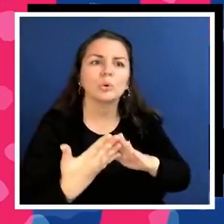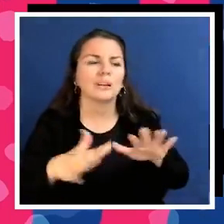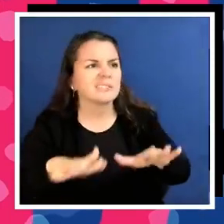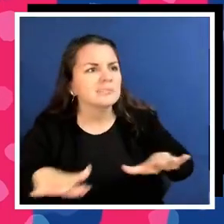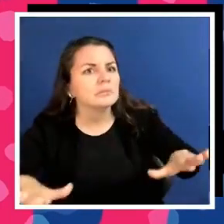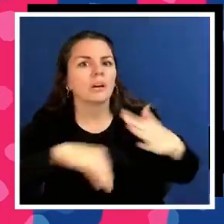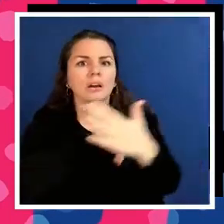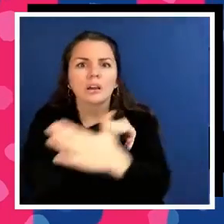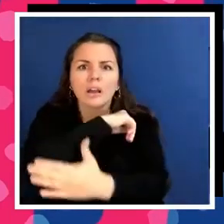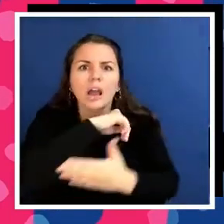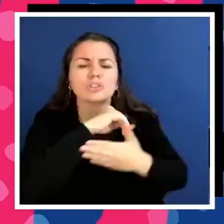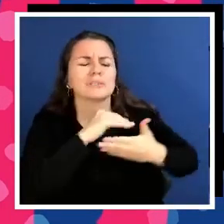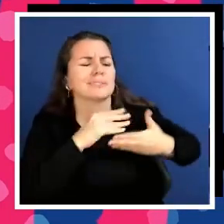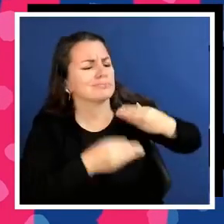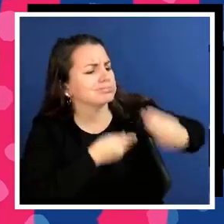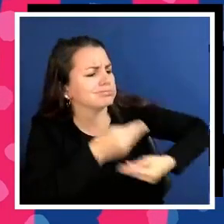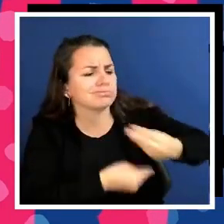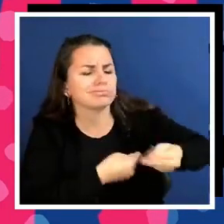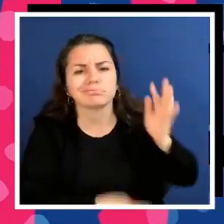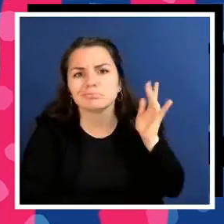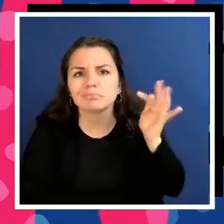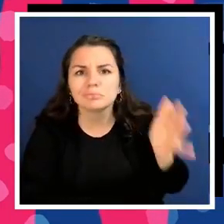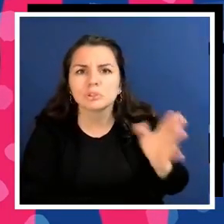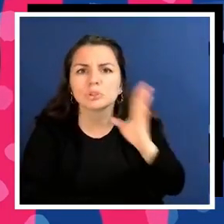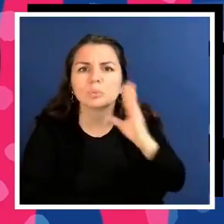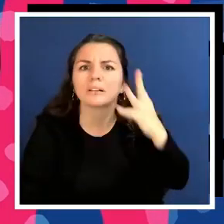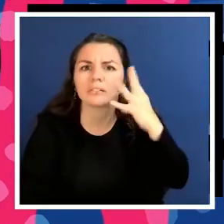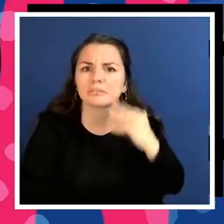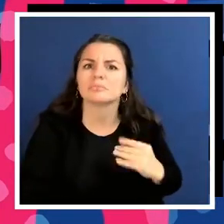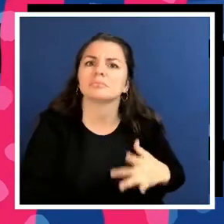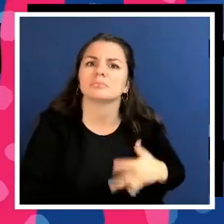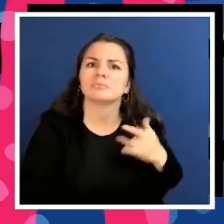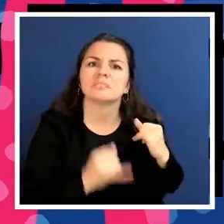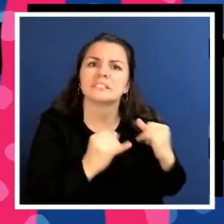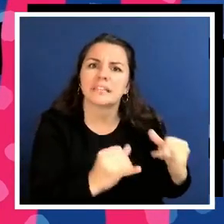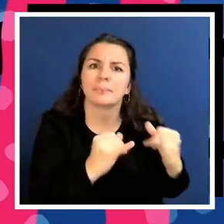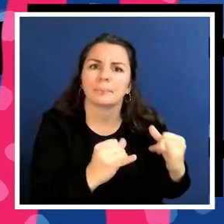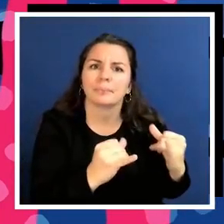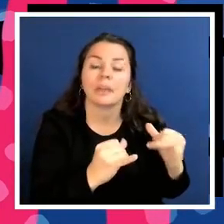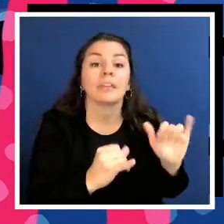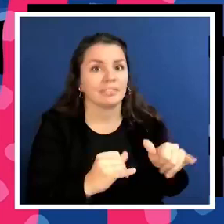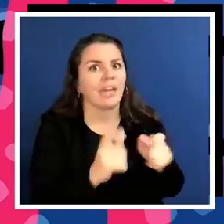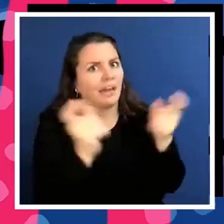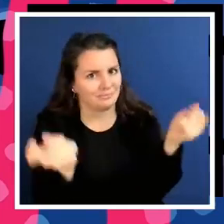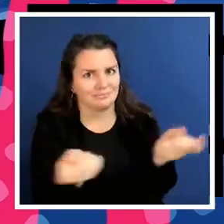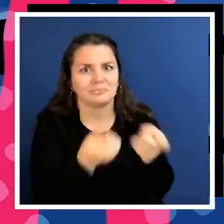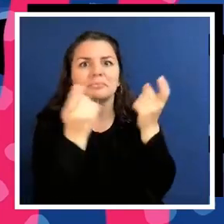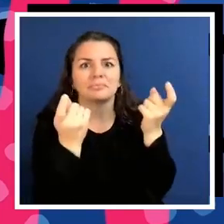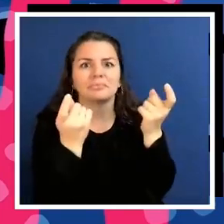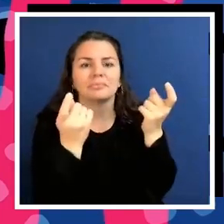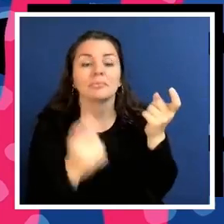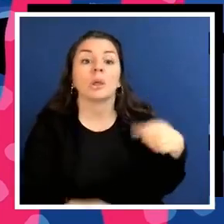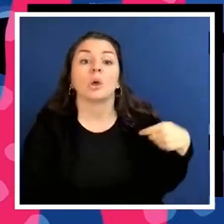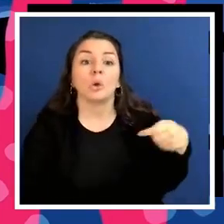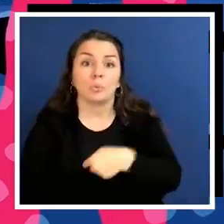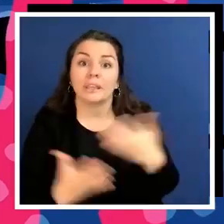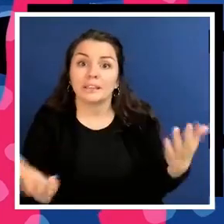CHILDREN OF TODAY, BUT FELT BY FAMILIES AND COMMUNITIES AND BY